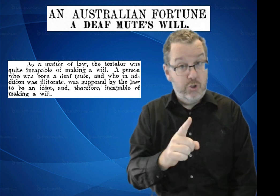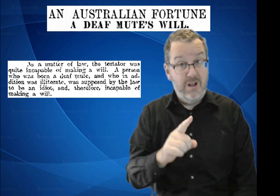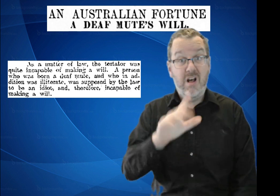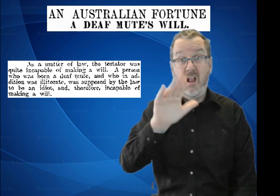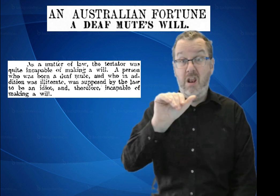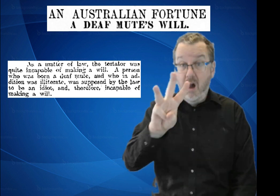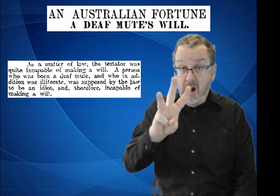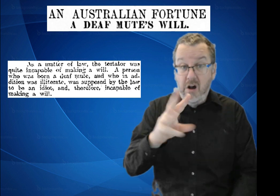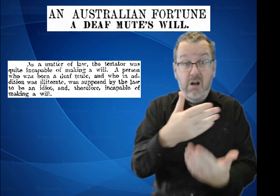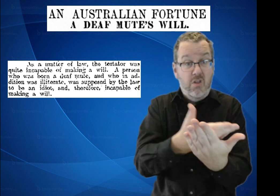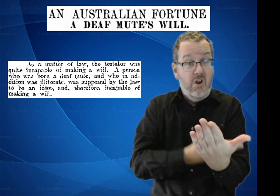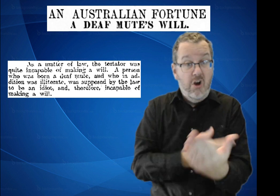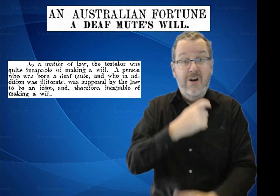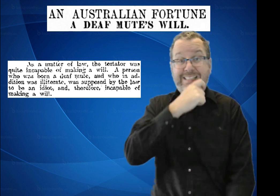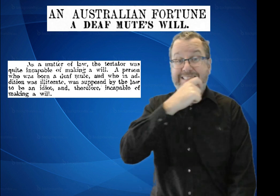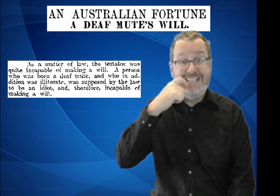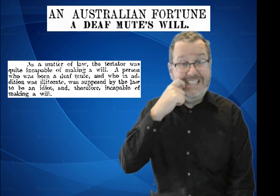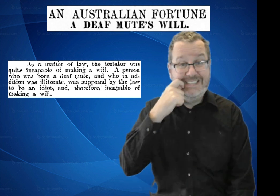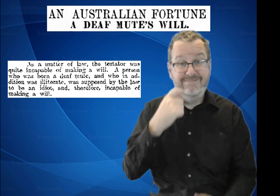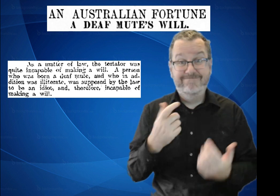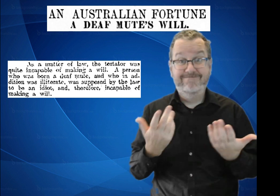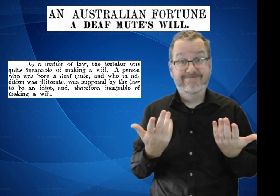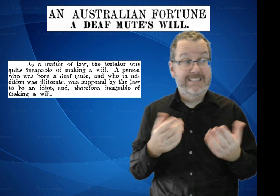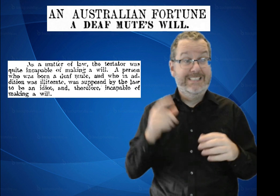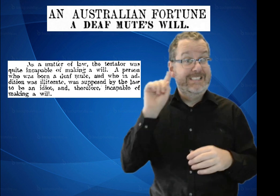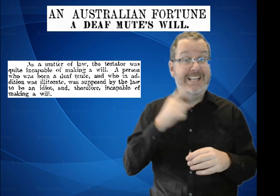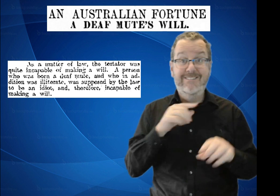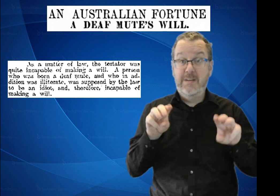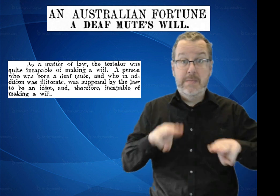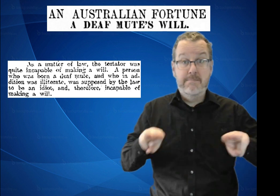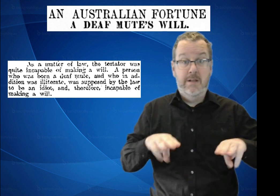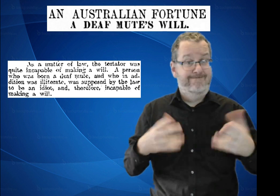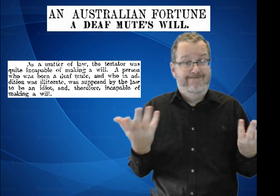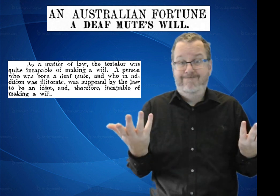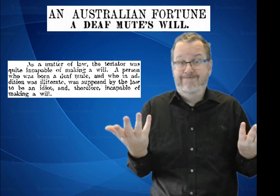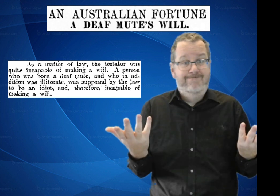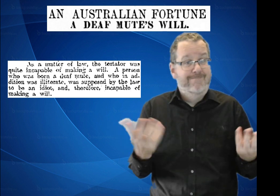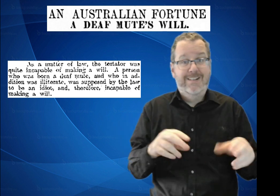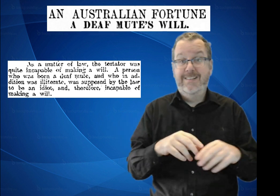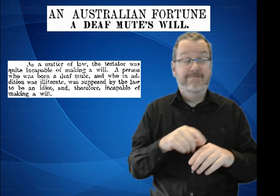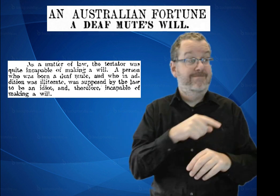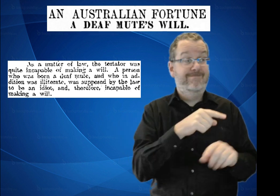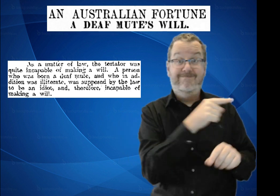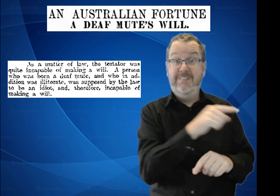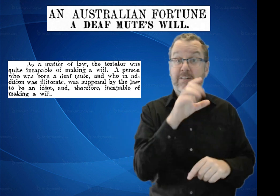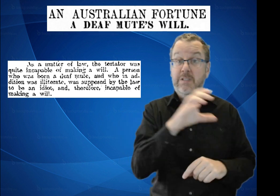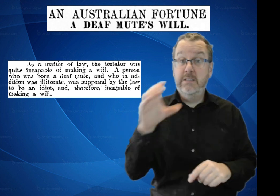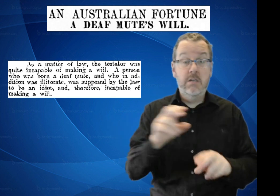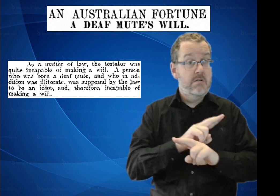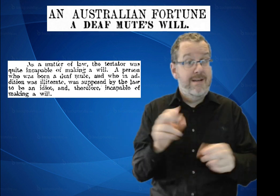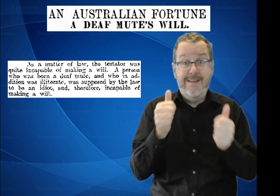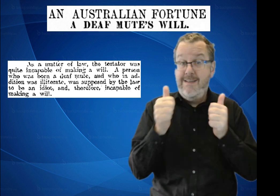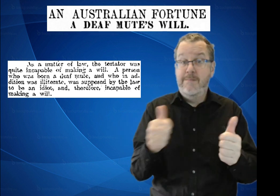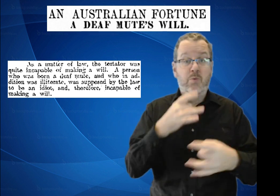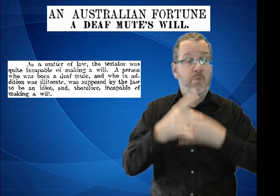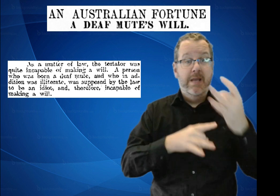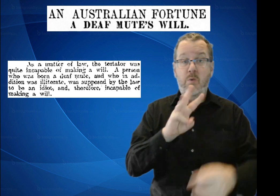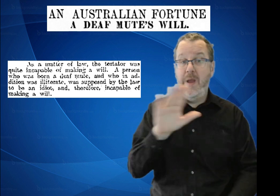but "as a matter of law ... was quite incapable of making a will.